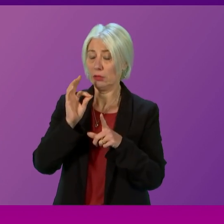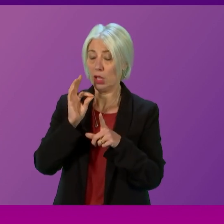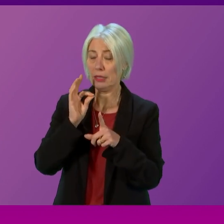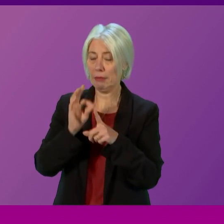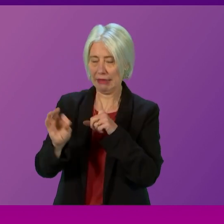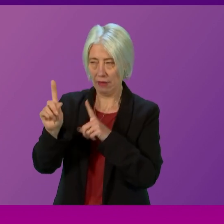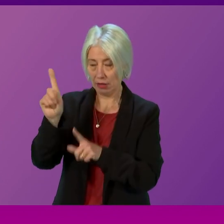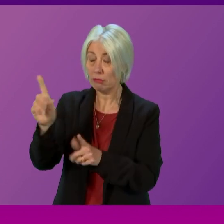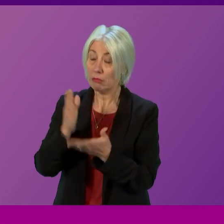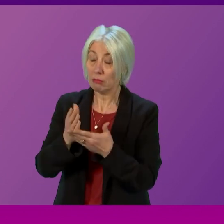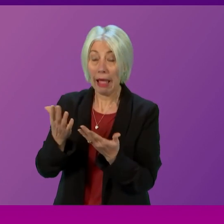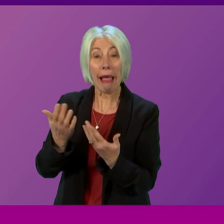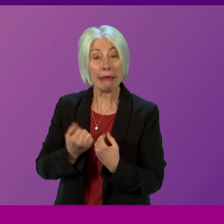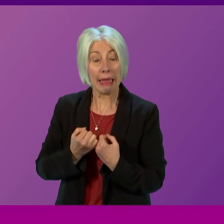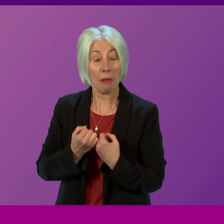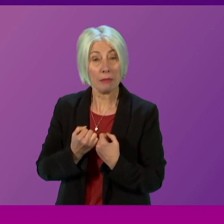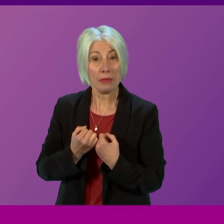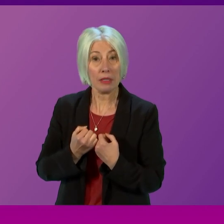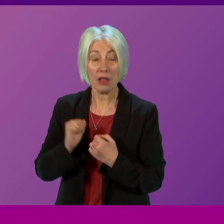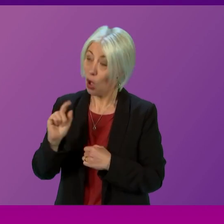I do, and did, accept the premise of Douglas Ross’s first question.